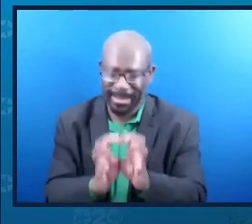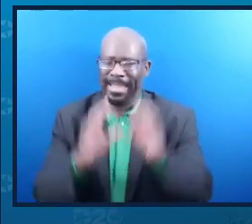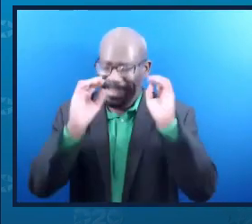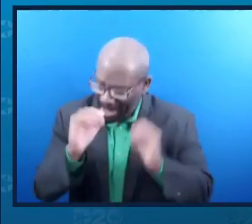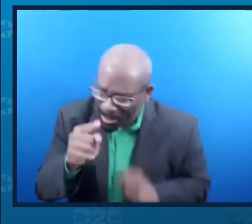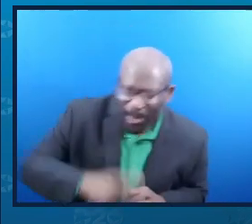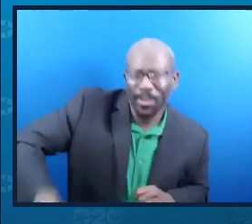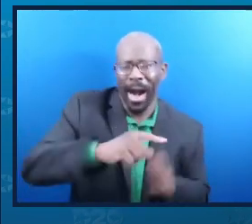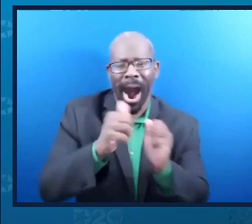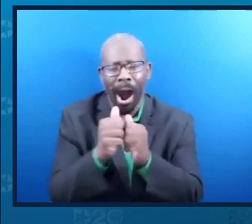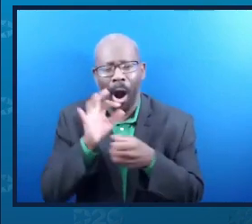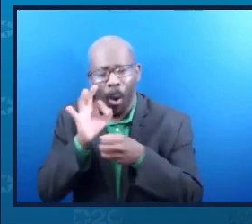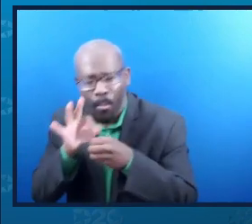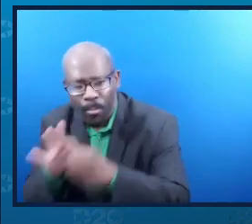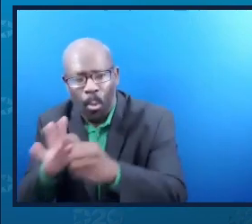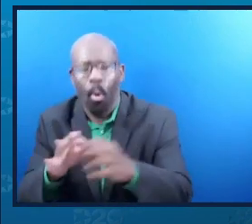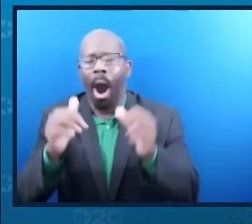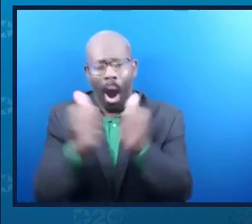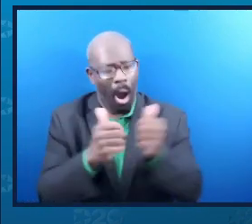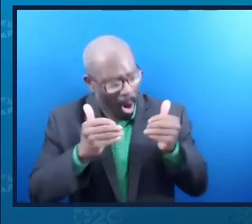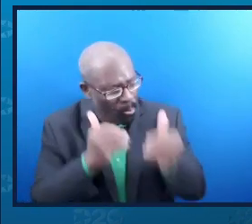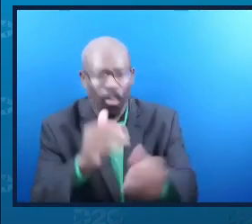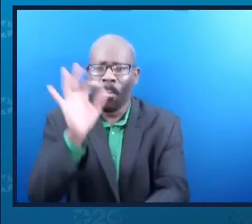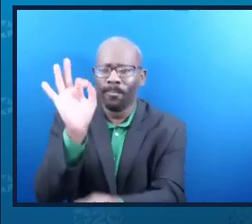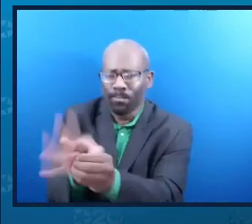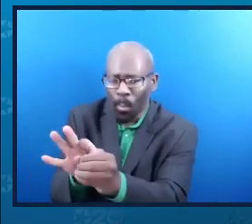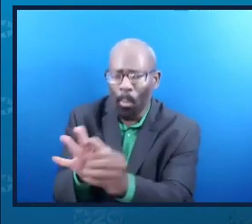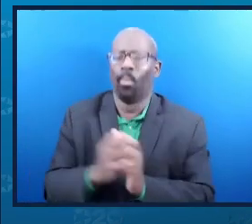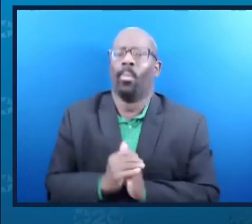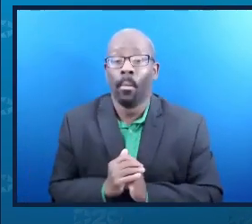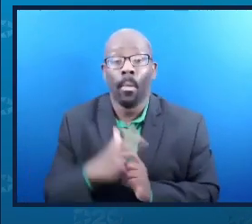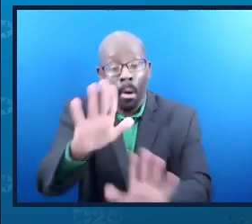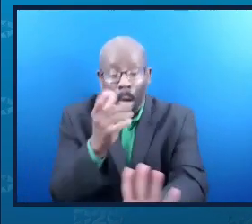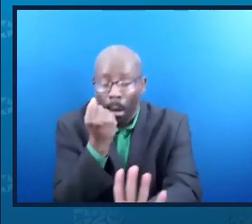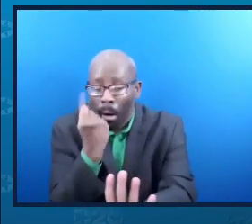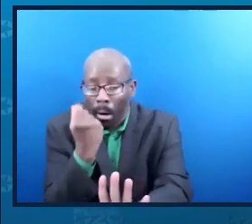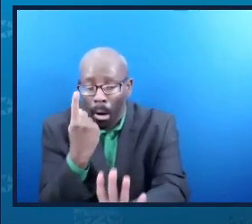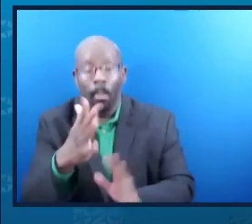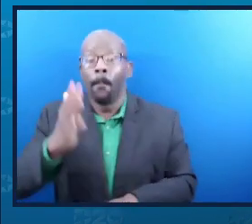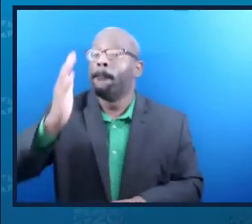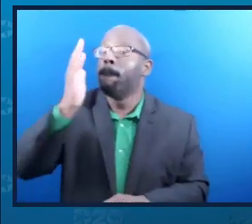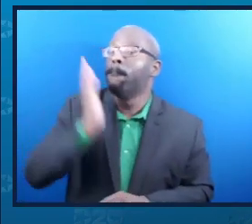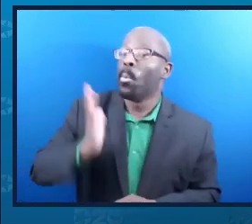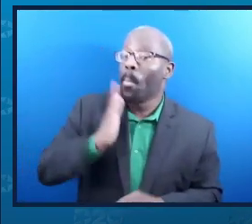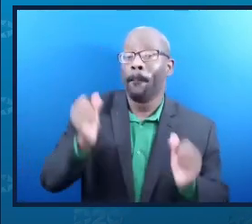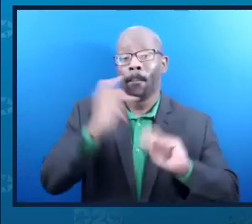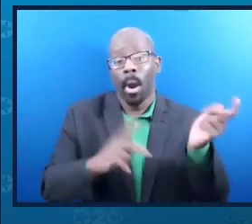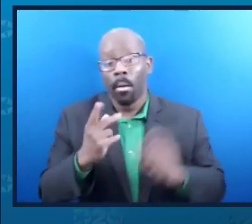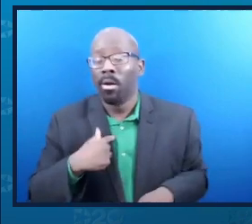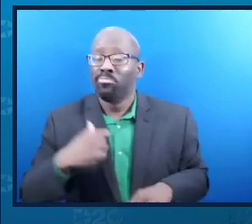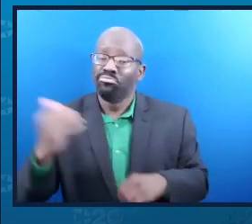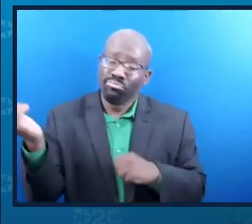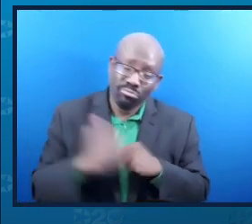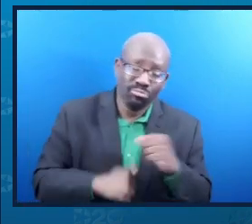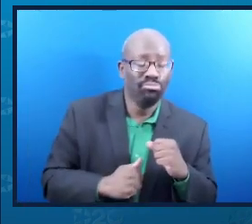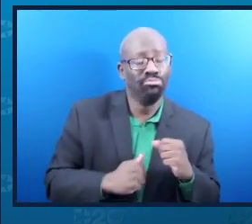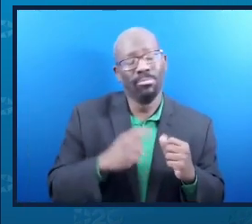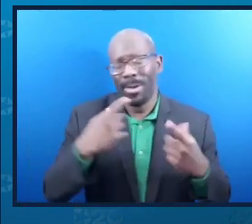OVER TWO CENTURIES WHEN FACED WITH EVEN TOUGHER TIMES THAN THIS.